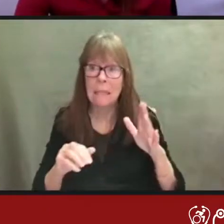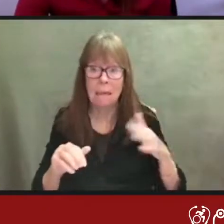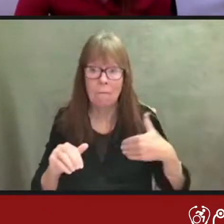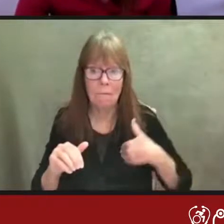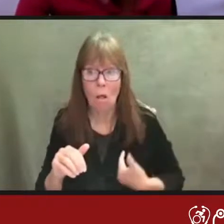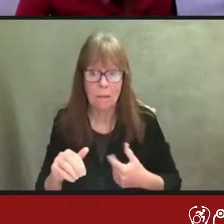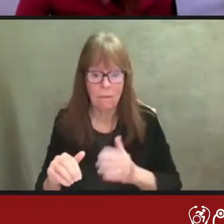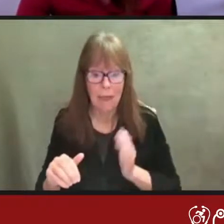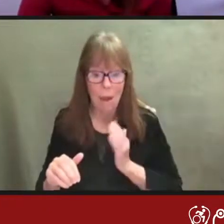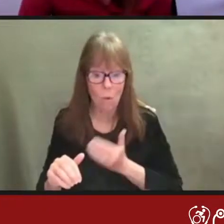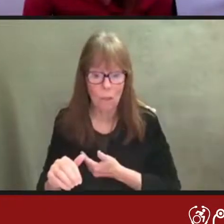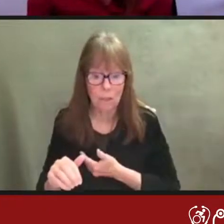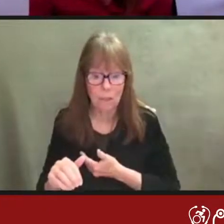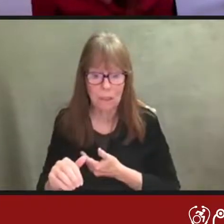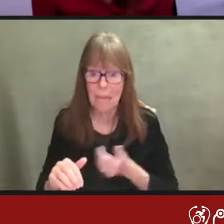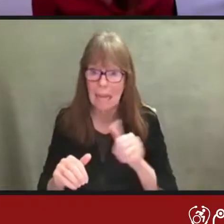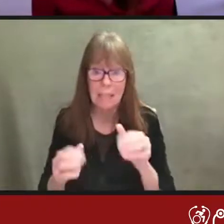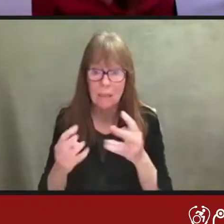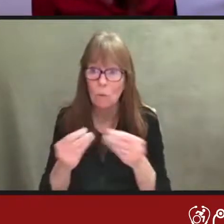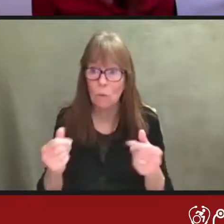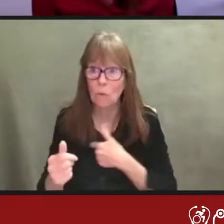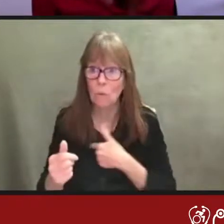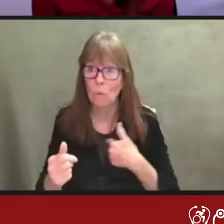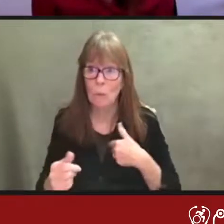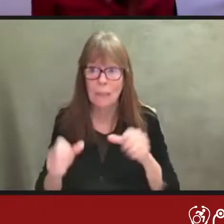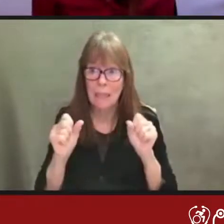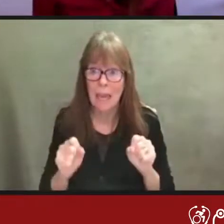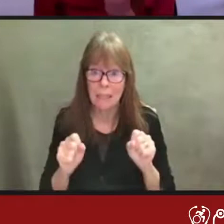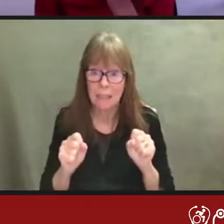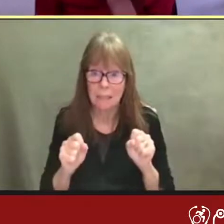But is there any solution that we can think of?